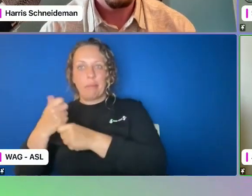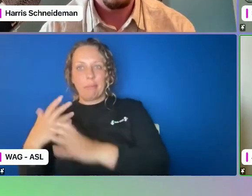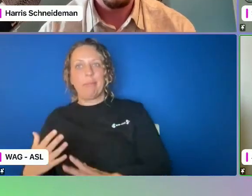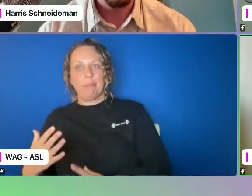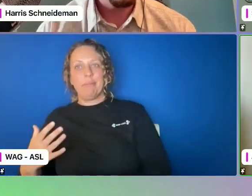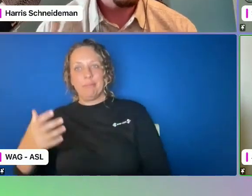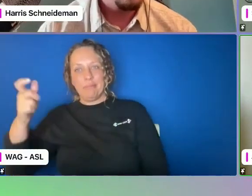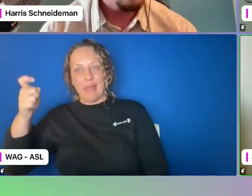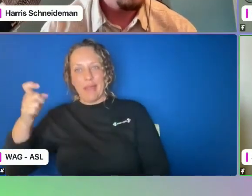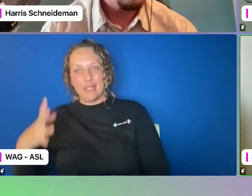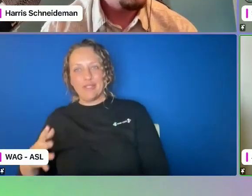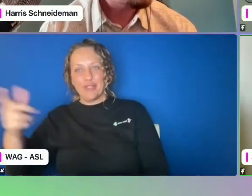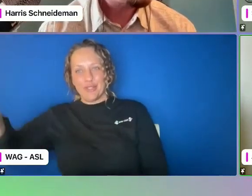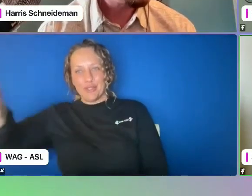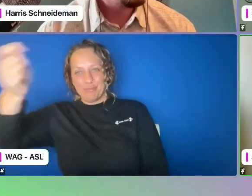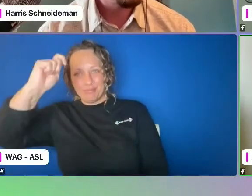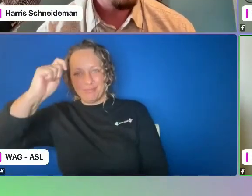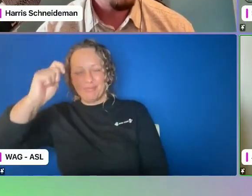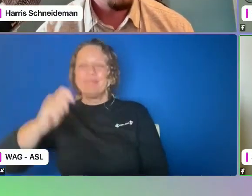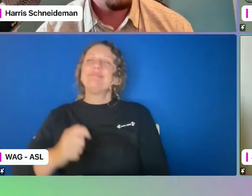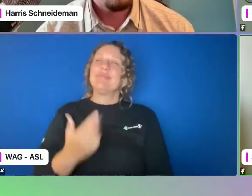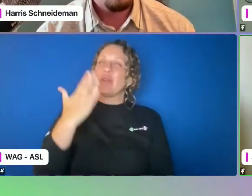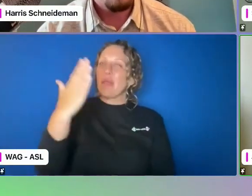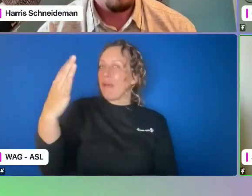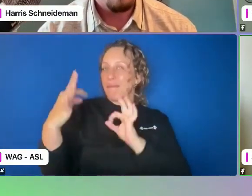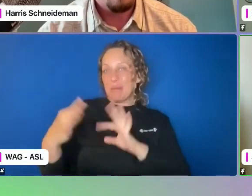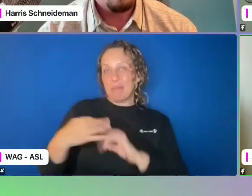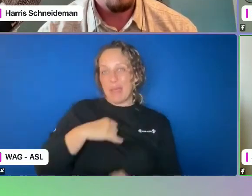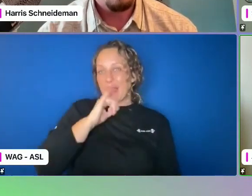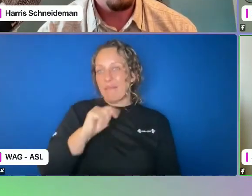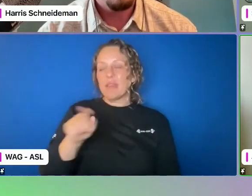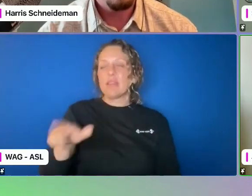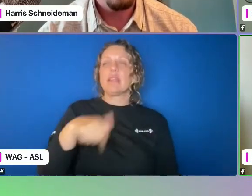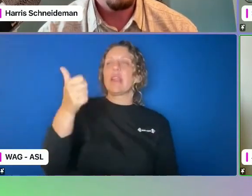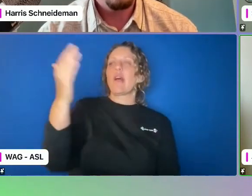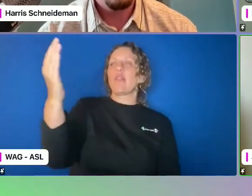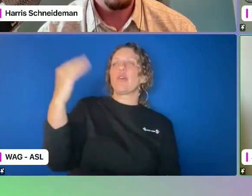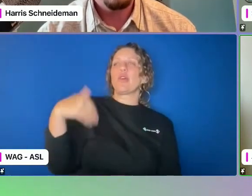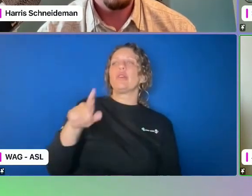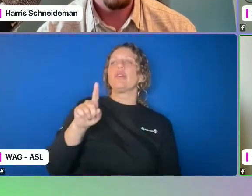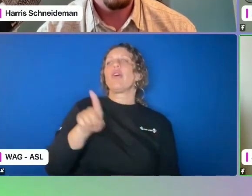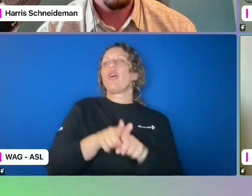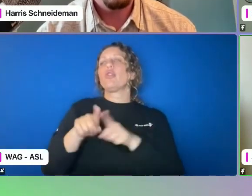All right, so a little bit of feedback in another question, "This is awesome functionality, well done.